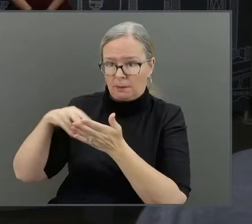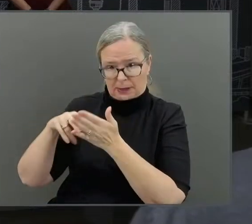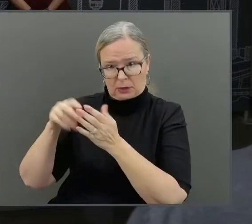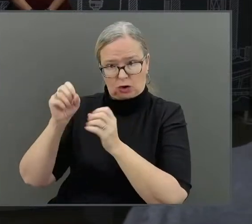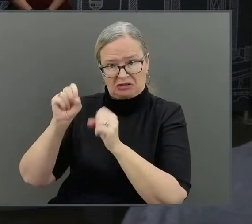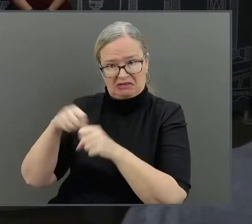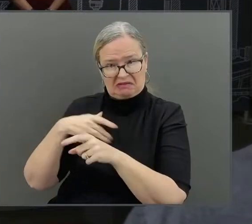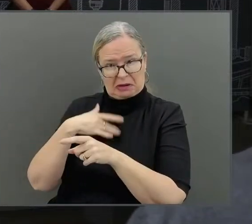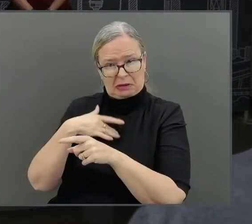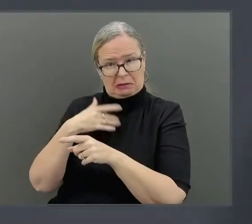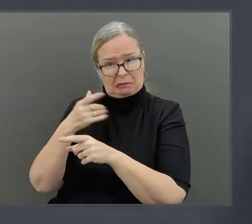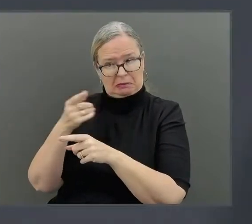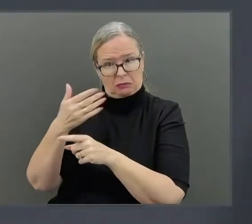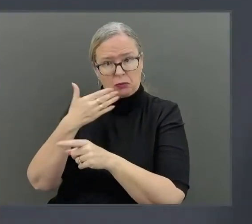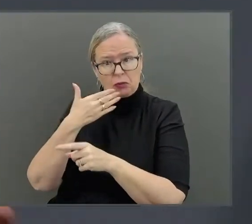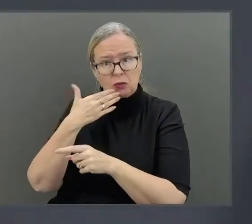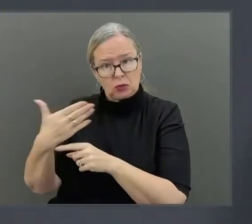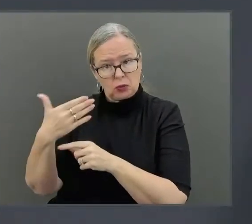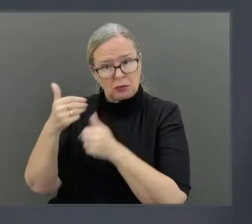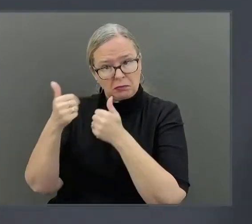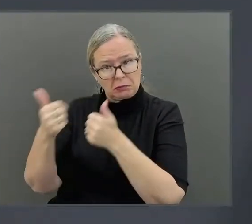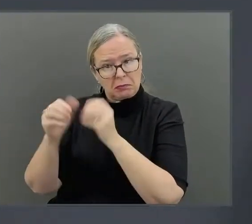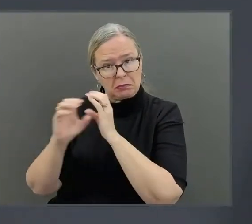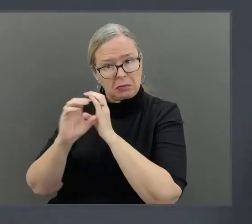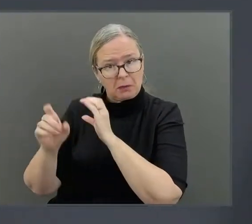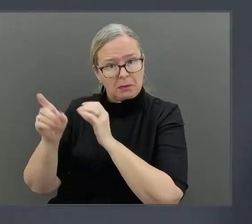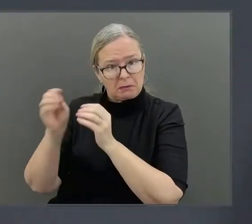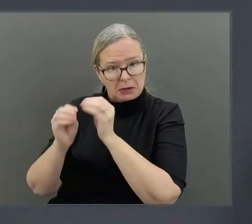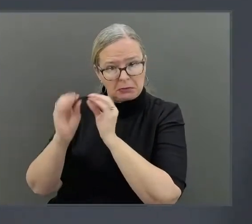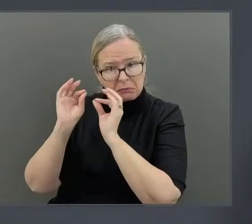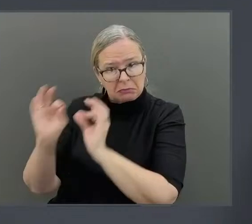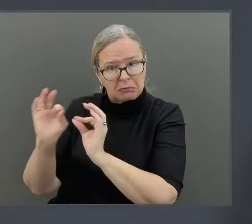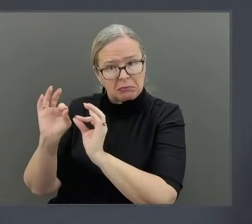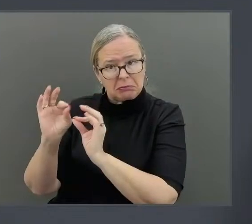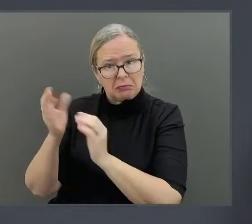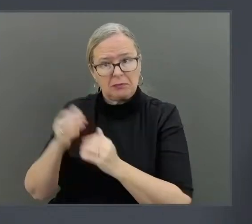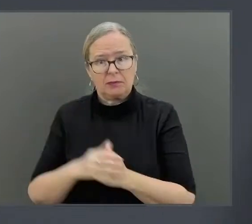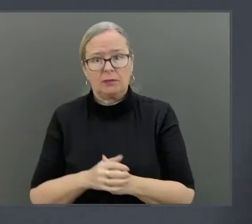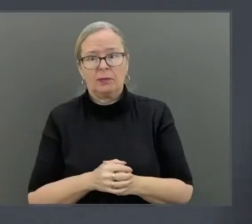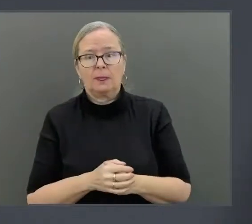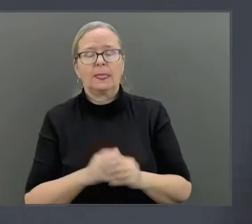that robot inspection our Focus right now is on repairing the five hotpots that we've identified